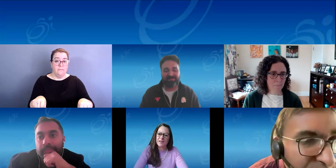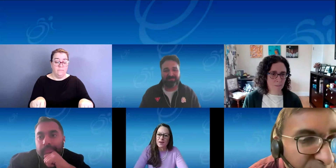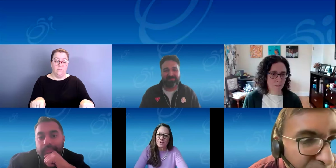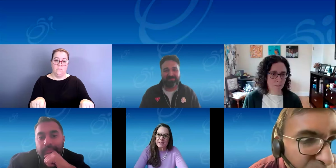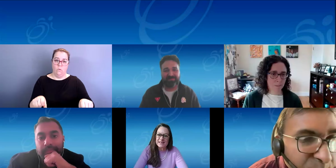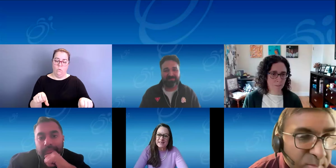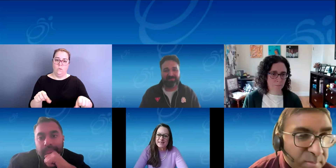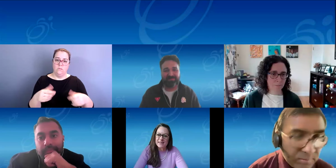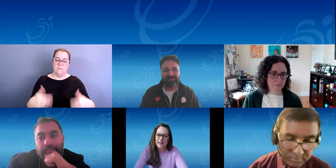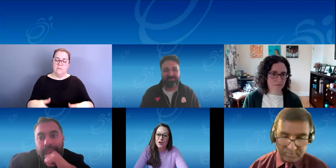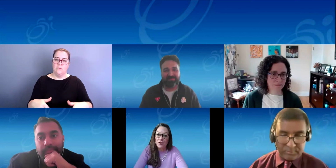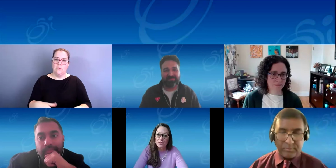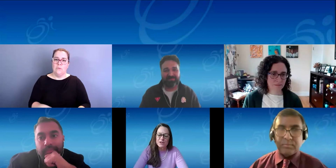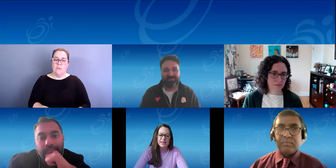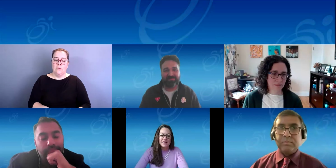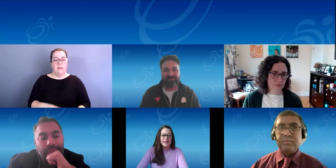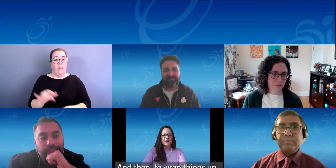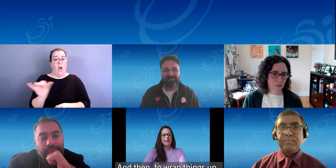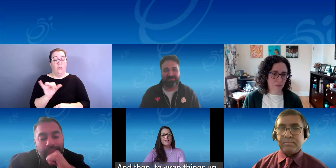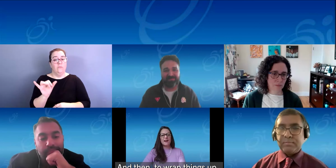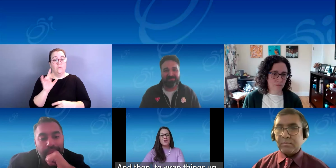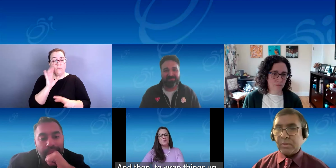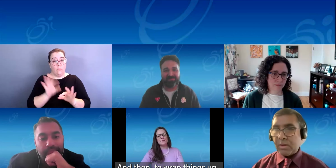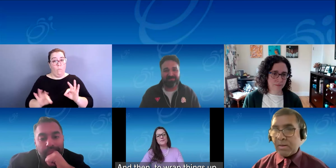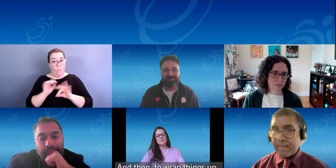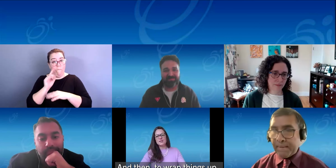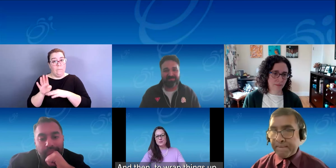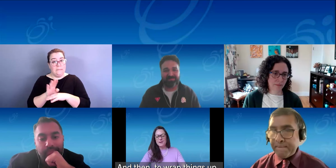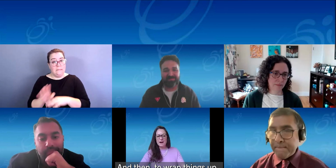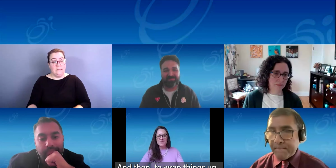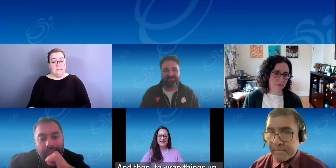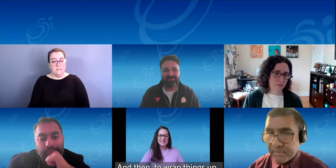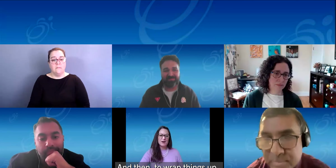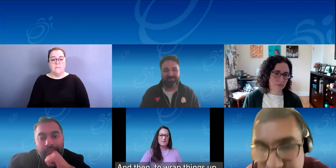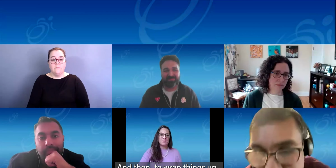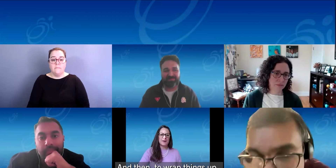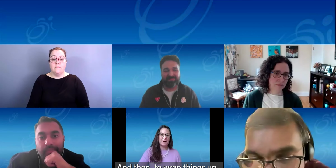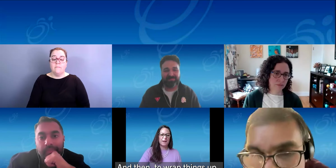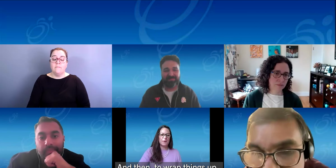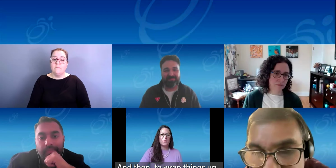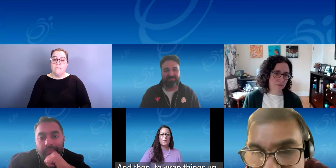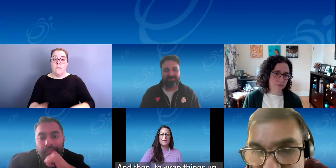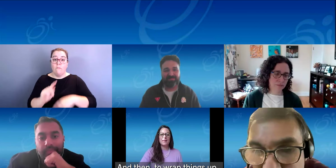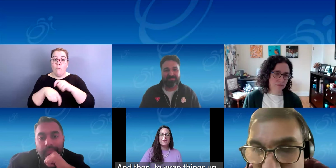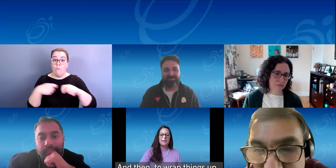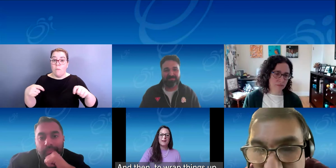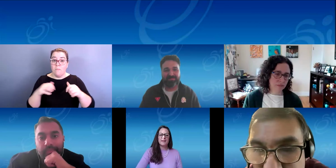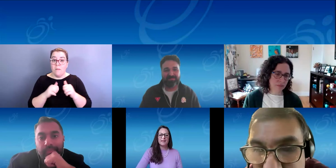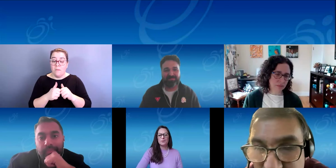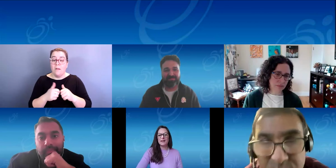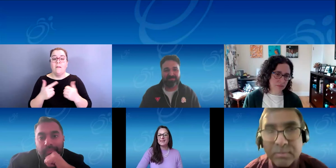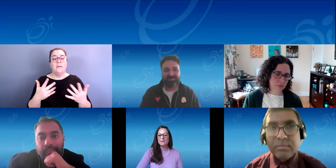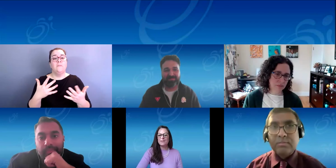On a business, note. And then, to wrap things up, I want to thank, the Rick Hansen